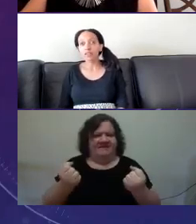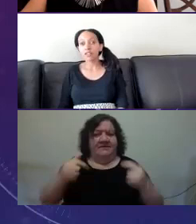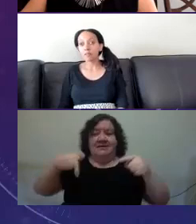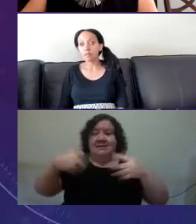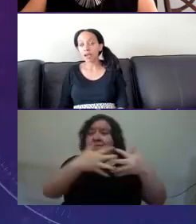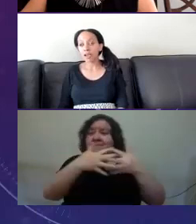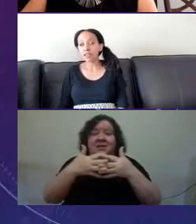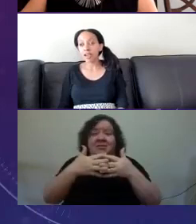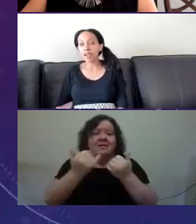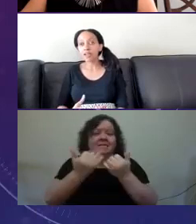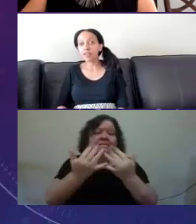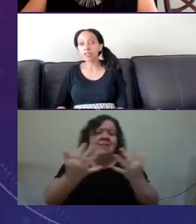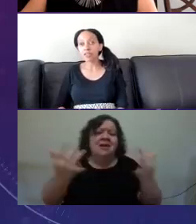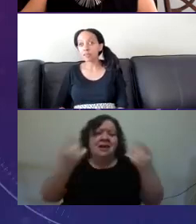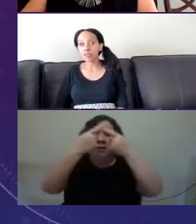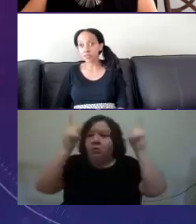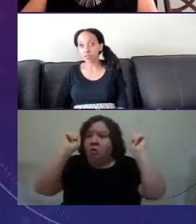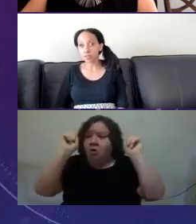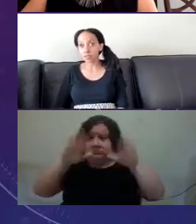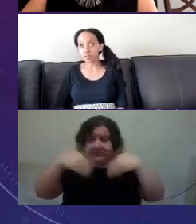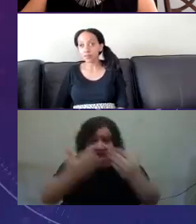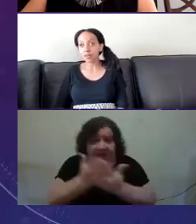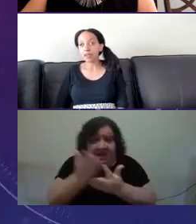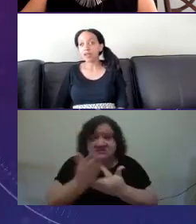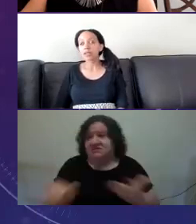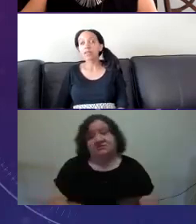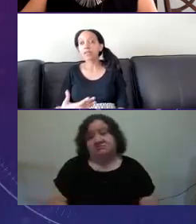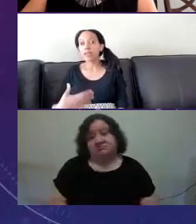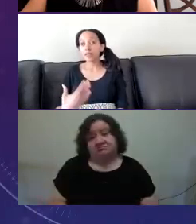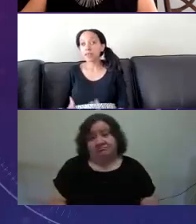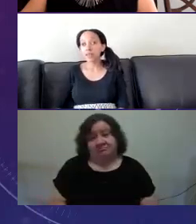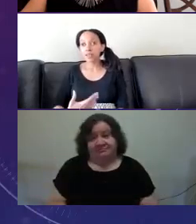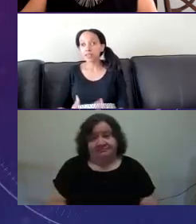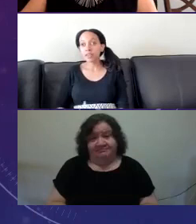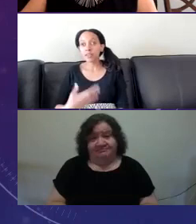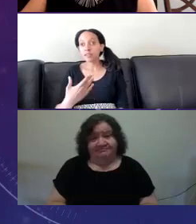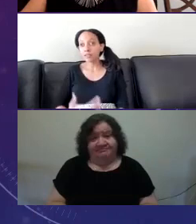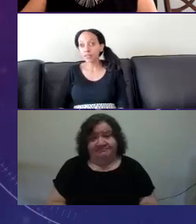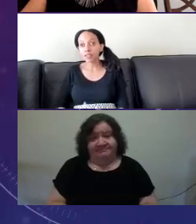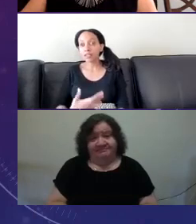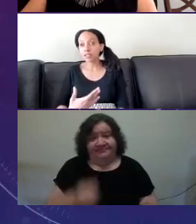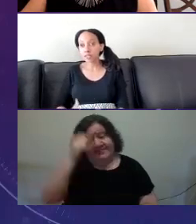deafblind and other disabled students so we need organizations schools to change